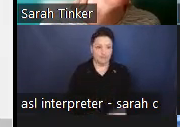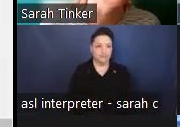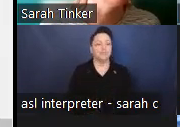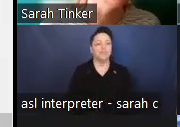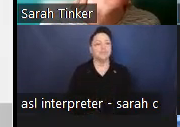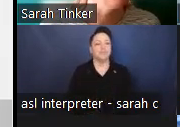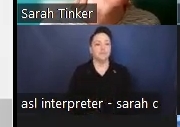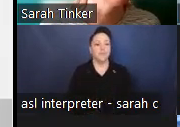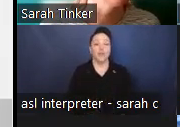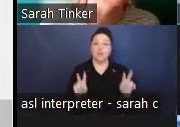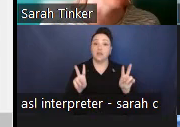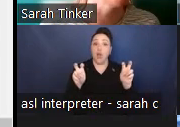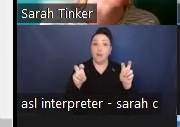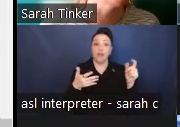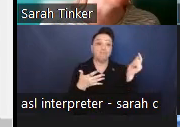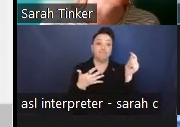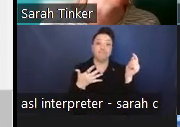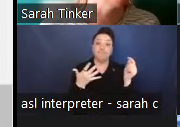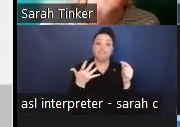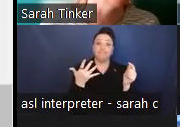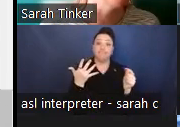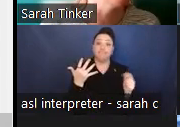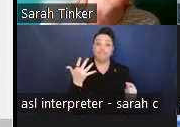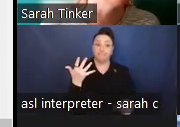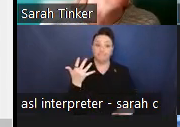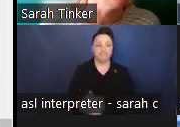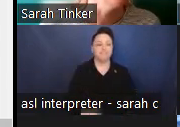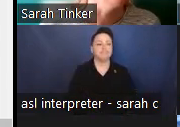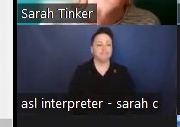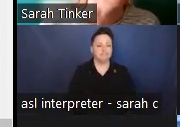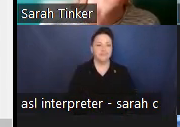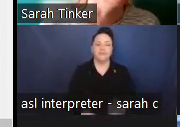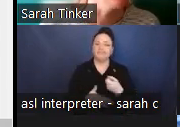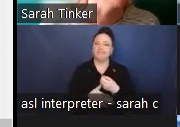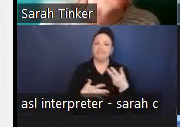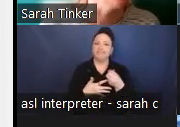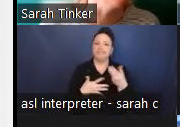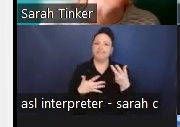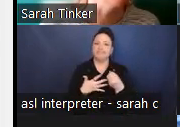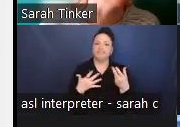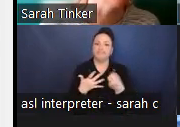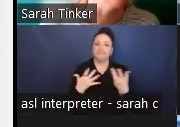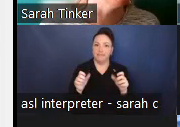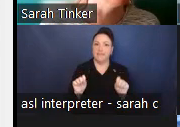you basically click on a box and it expands. I can tell you what people are clicking on the